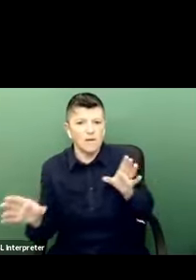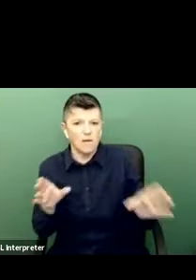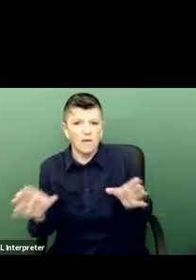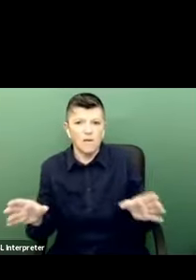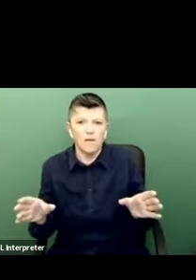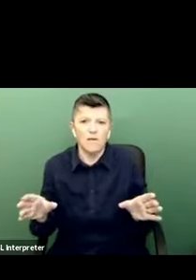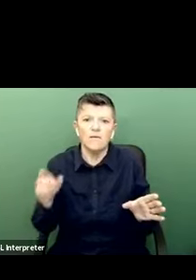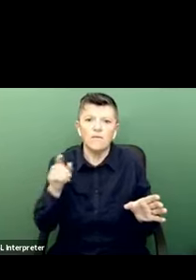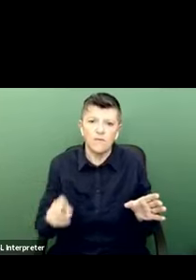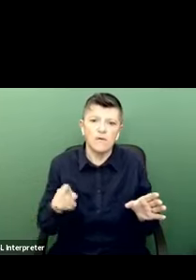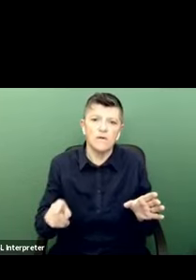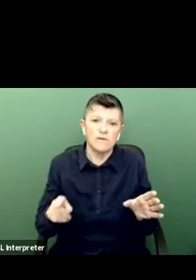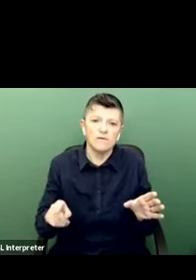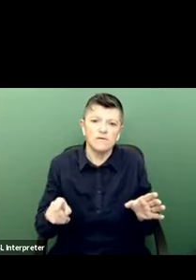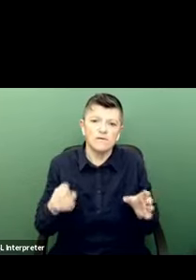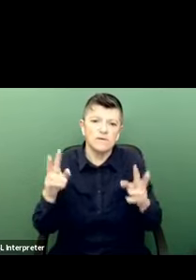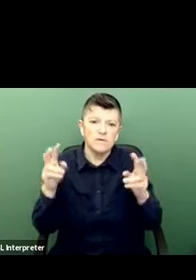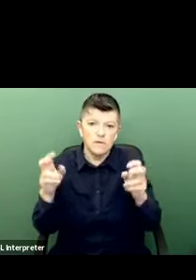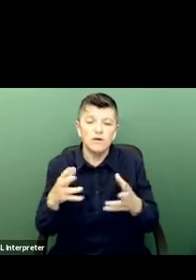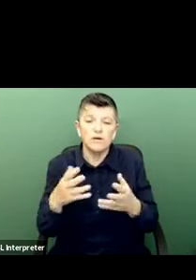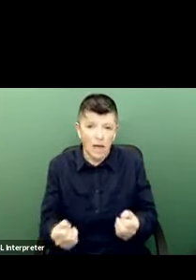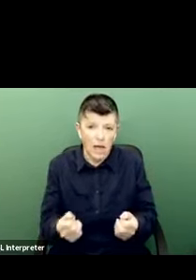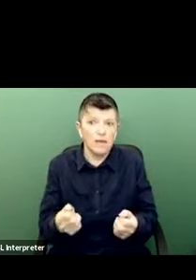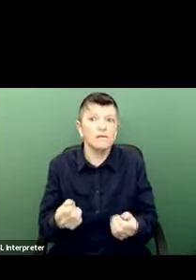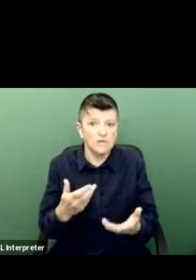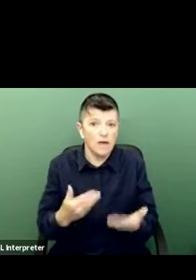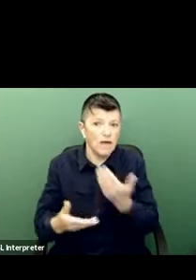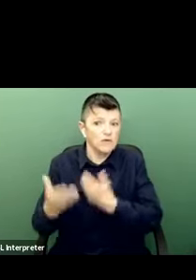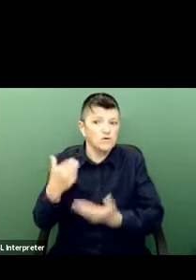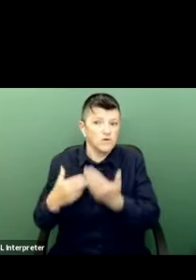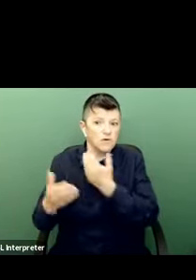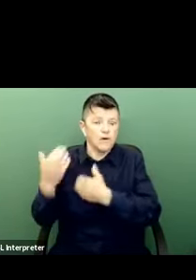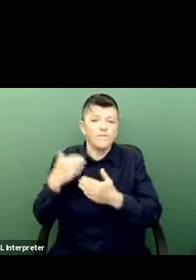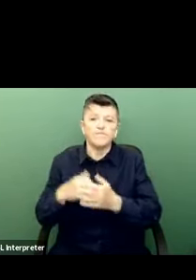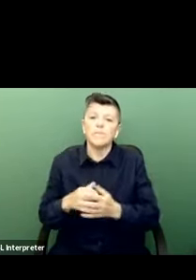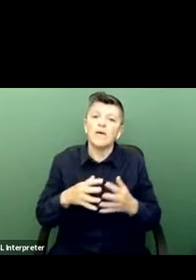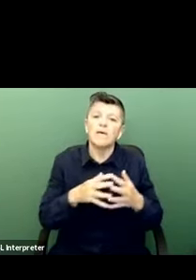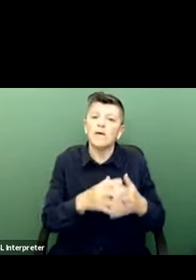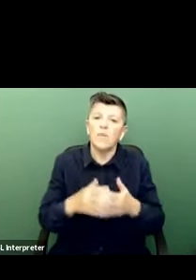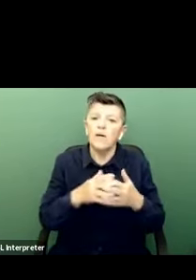legislation or even a proposal for legislation but because it is politically and